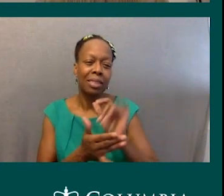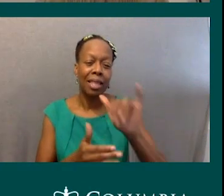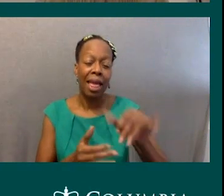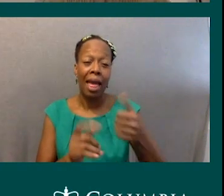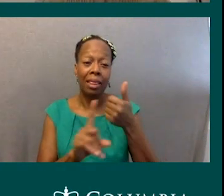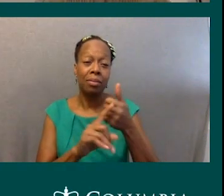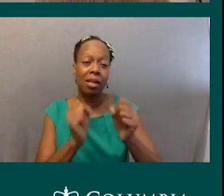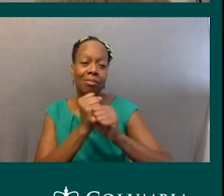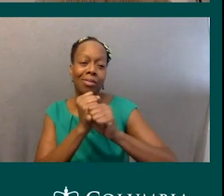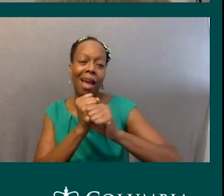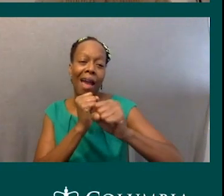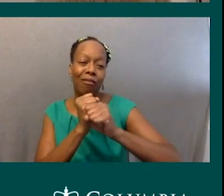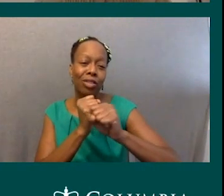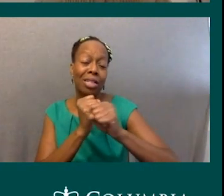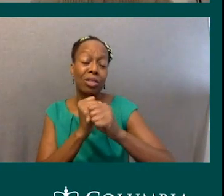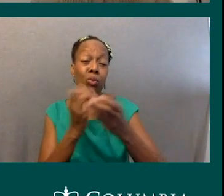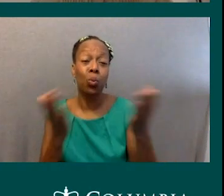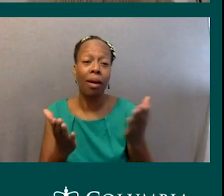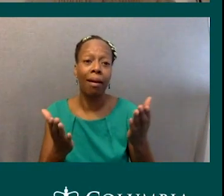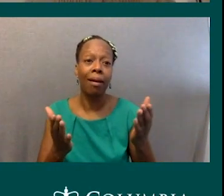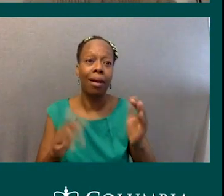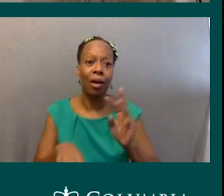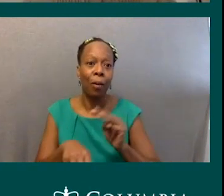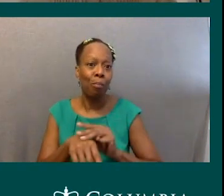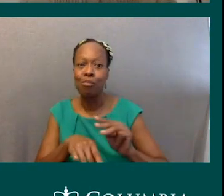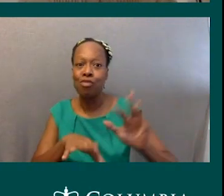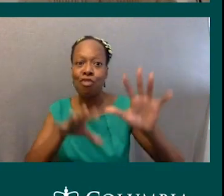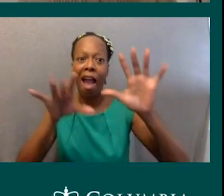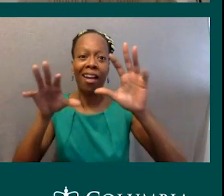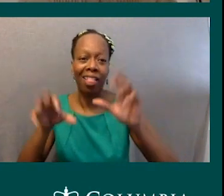and all sorts of things and deep inside we know,